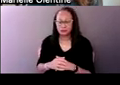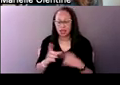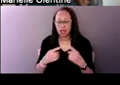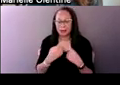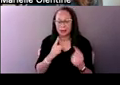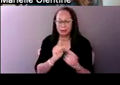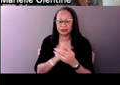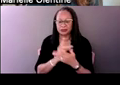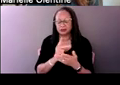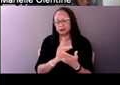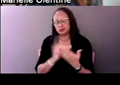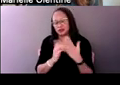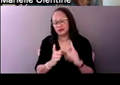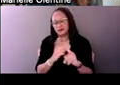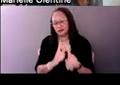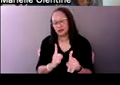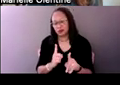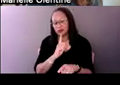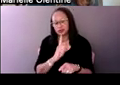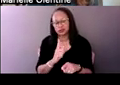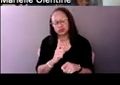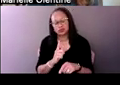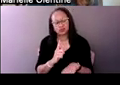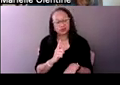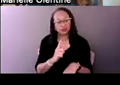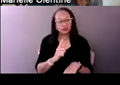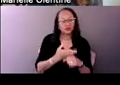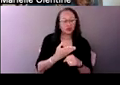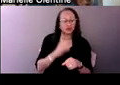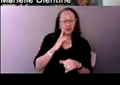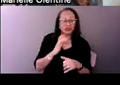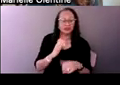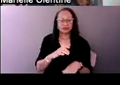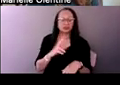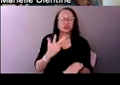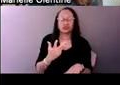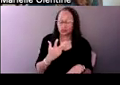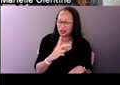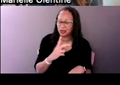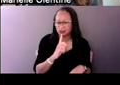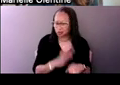Doc Fortnight which is happening right now in New York. And I was just like hey, you know what? You